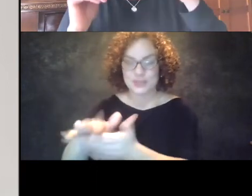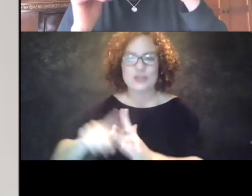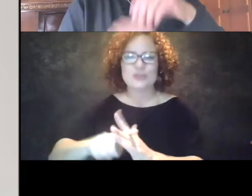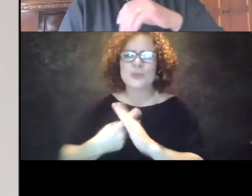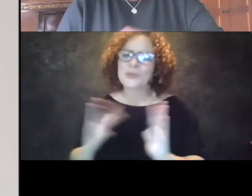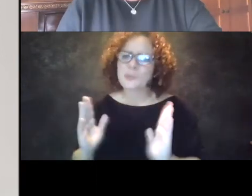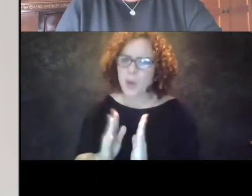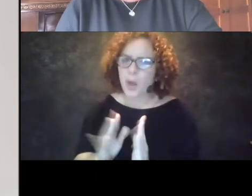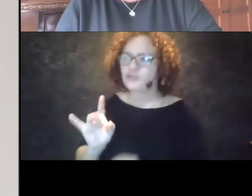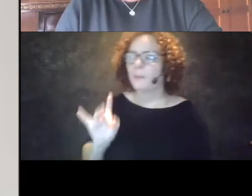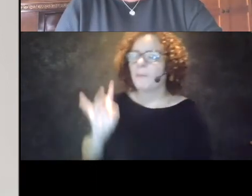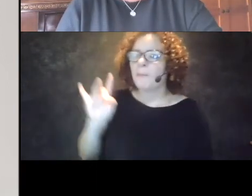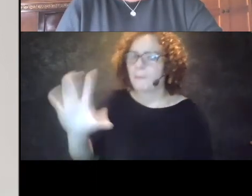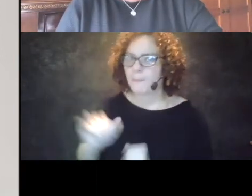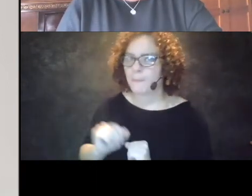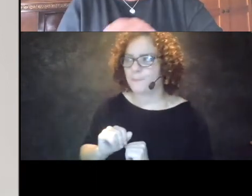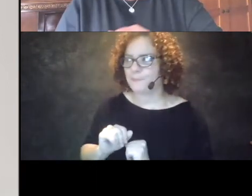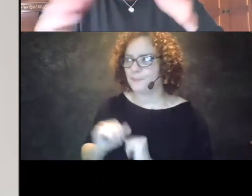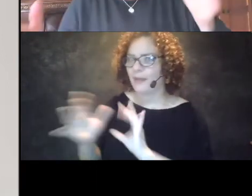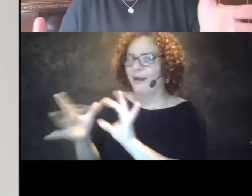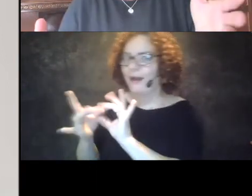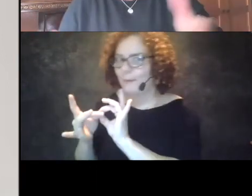you know, you make those connections with one or two people and you try to expand it,